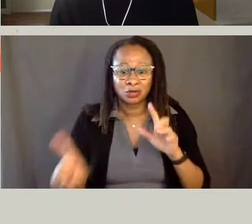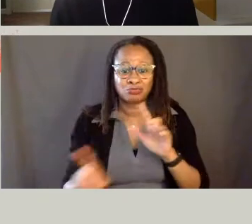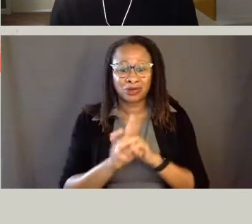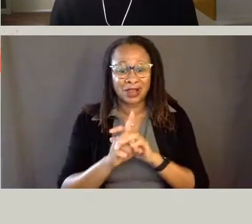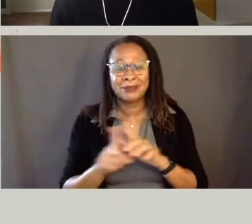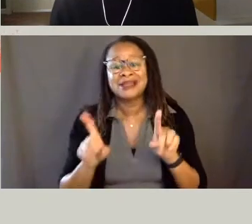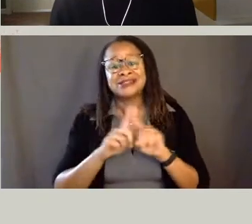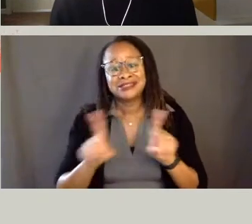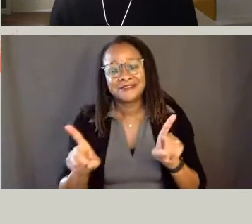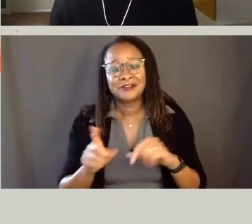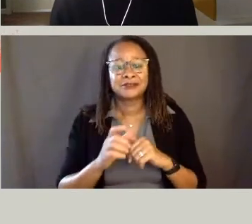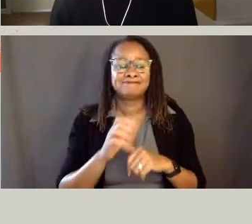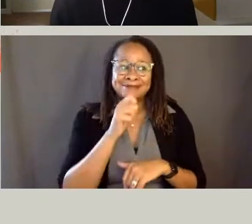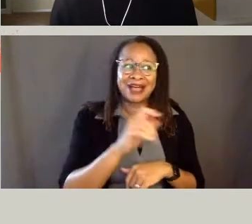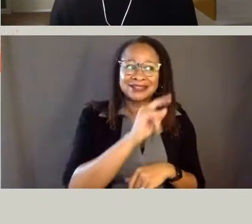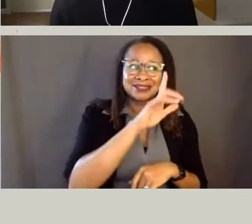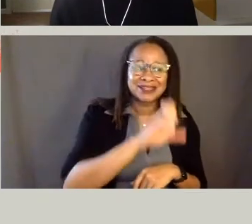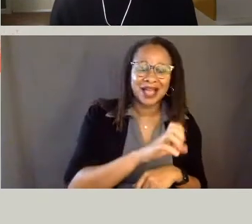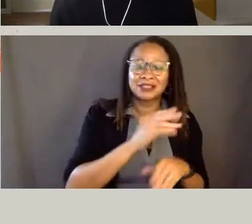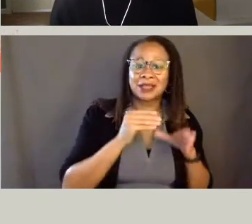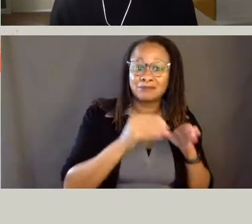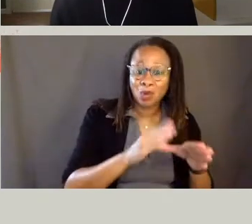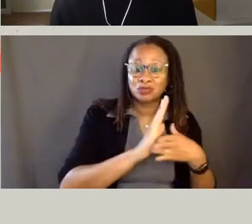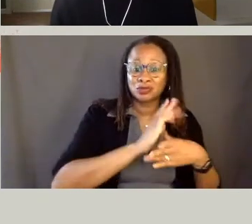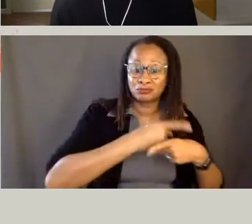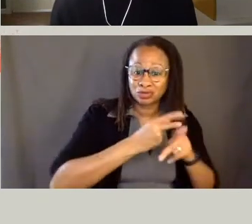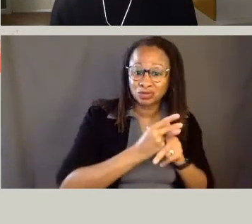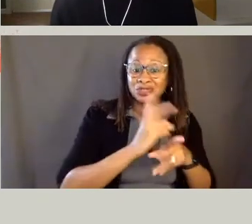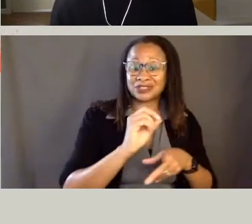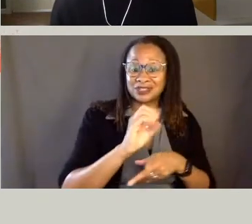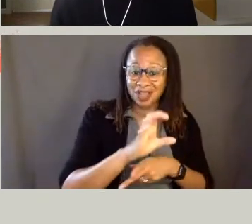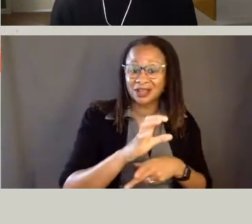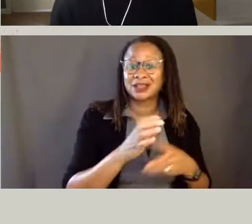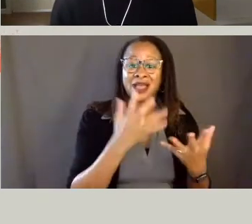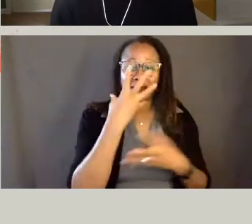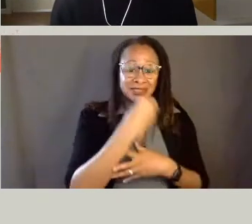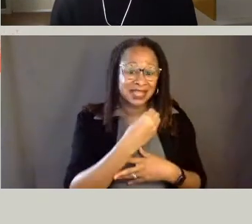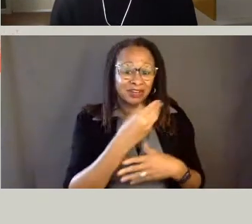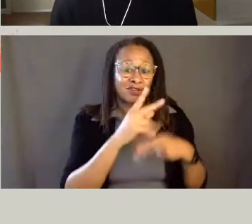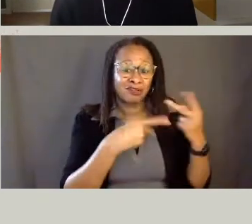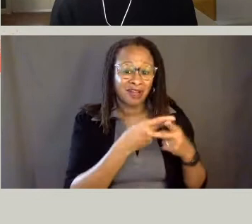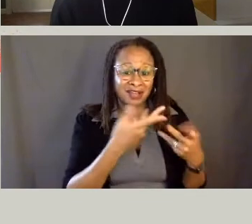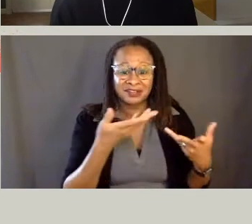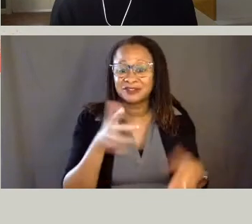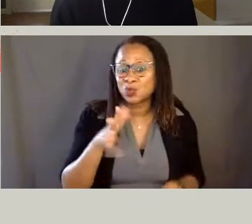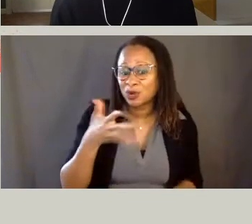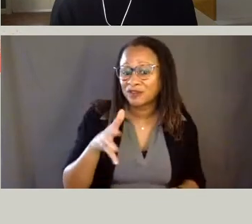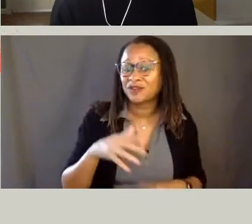like styles and modes of producing documentaries and aesthetical, you know, sort of like approaches,